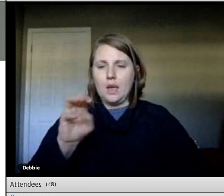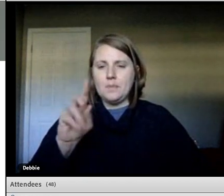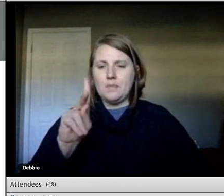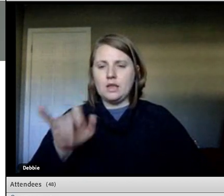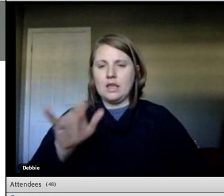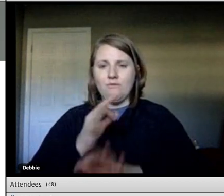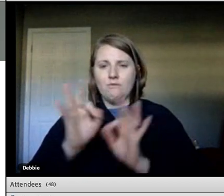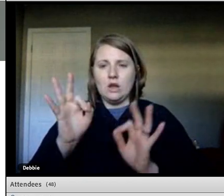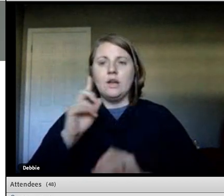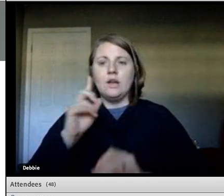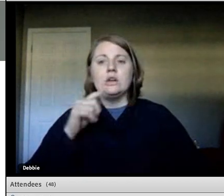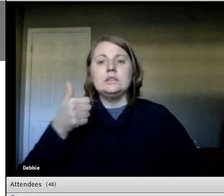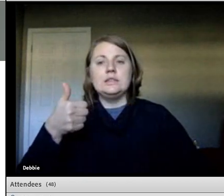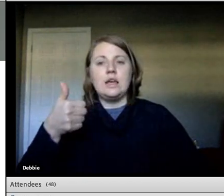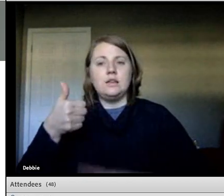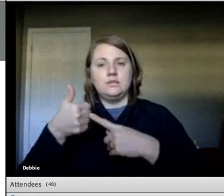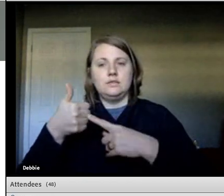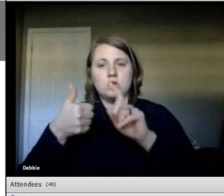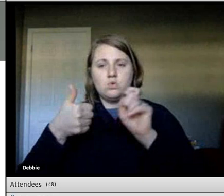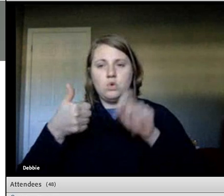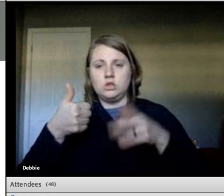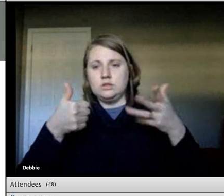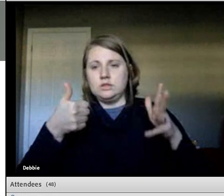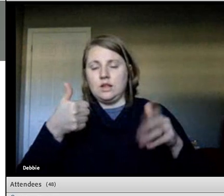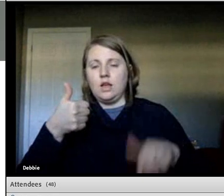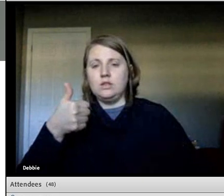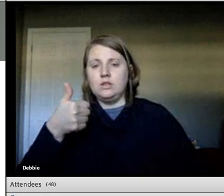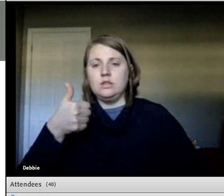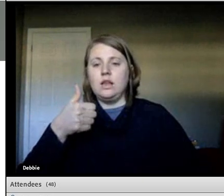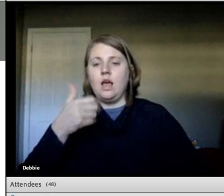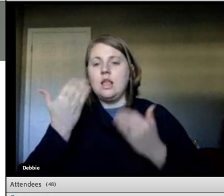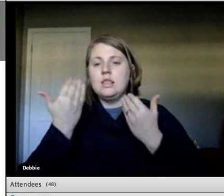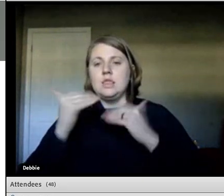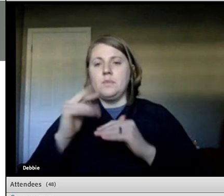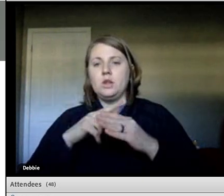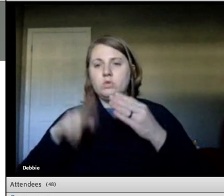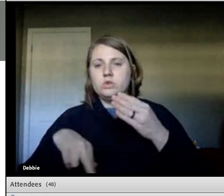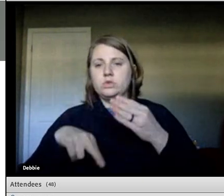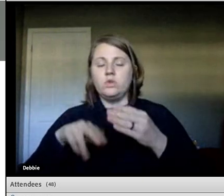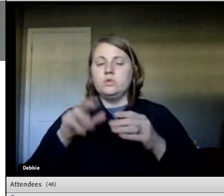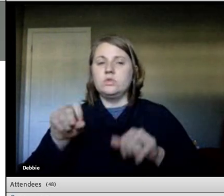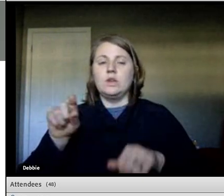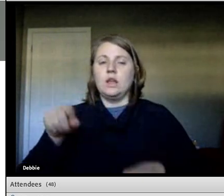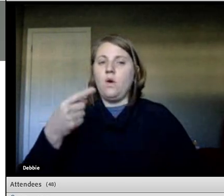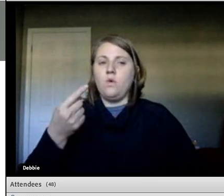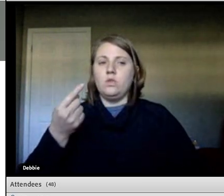and only limited results. You can only -- You can't get all the charts